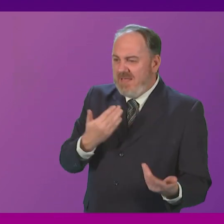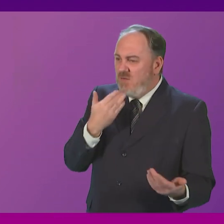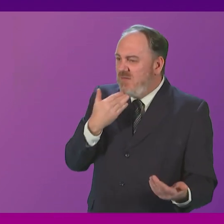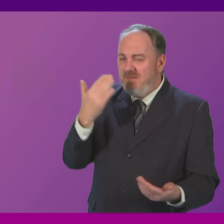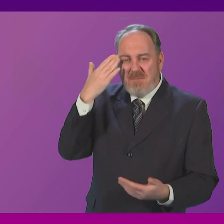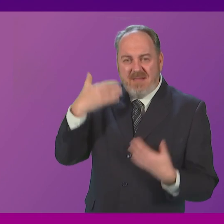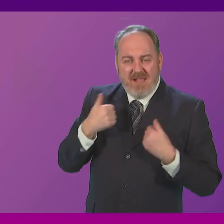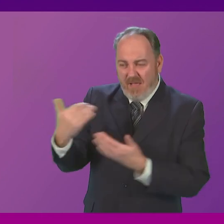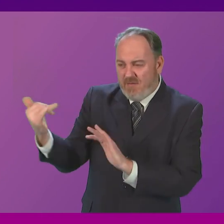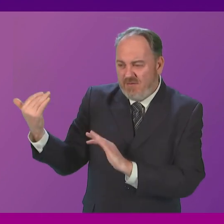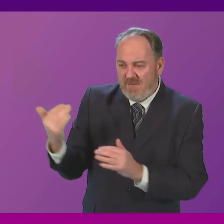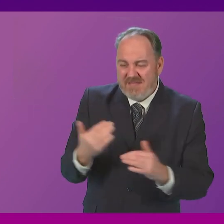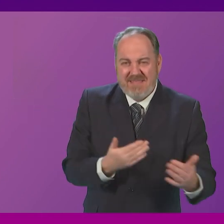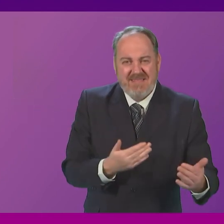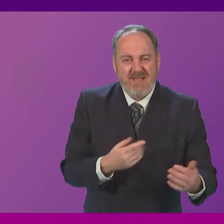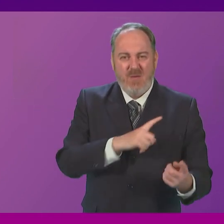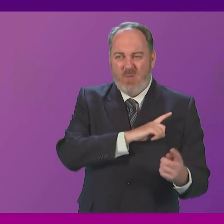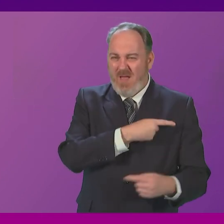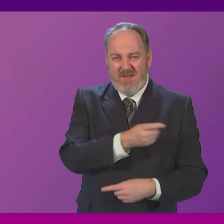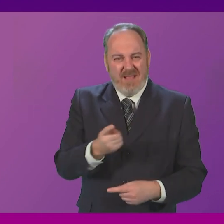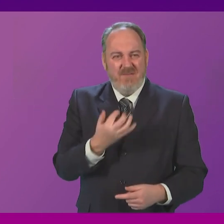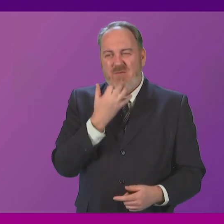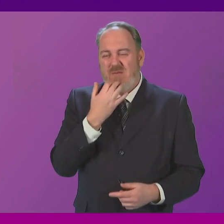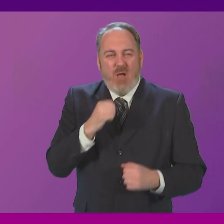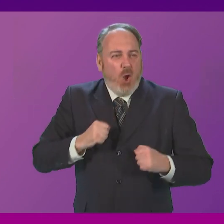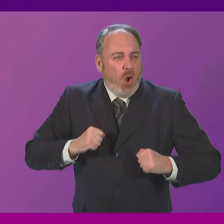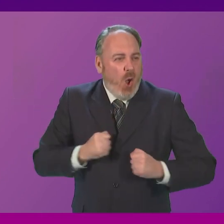They want to know why they have to live in a cold home.